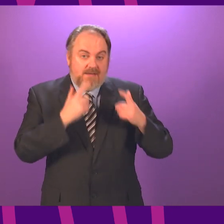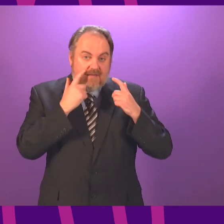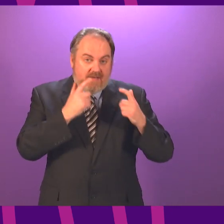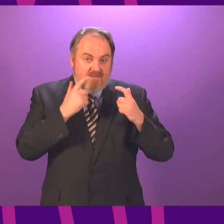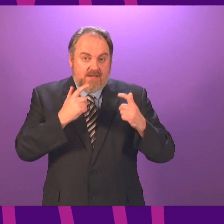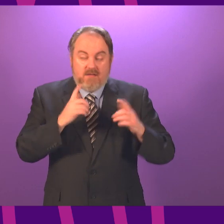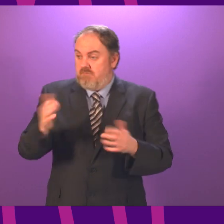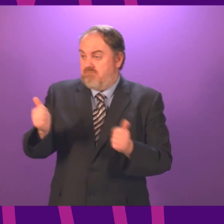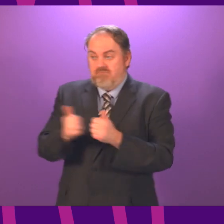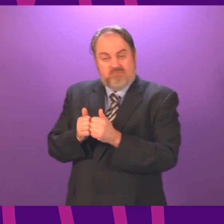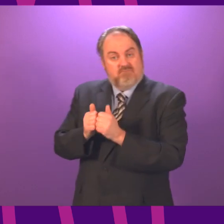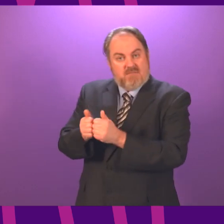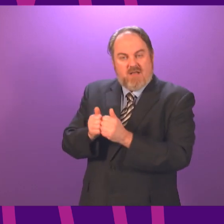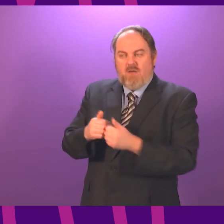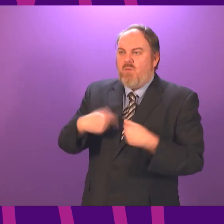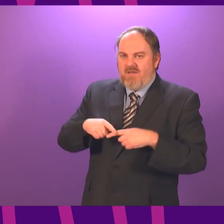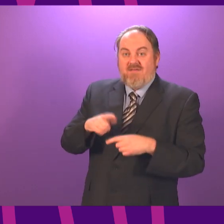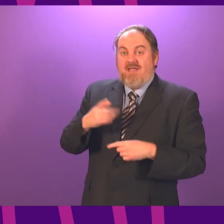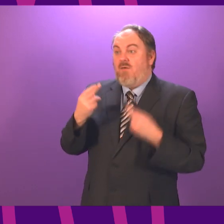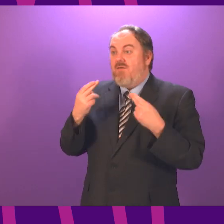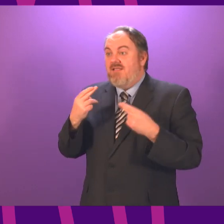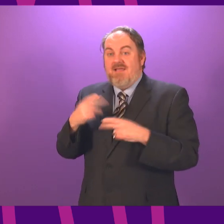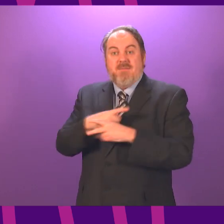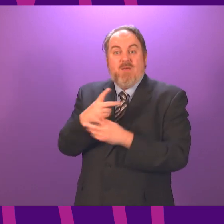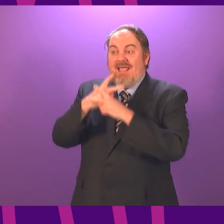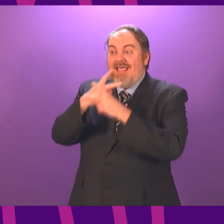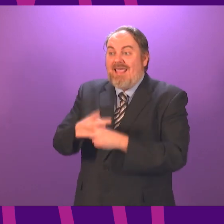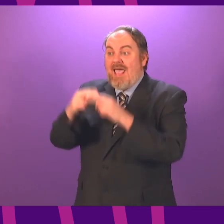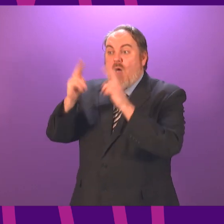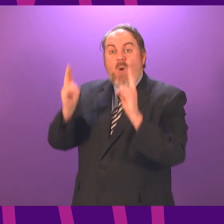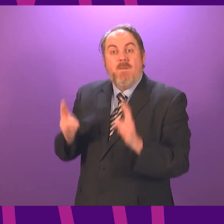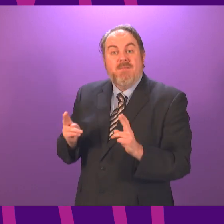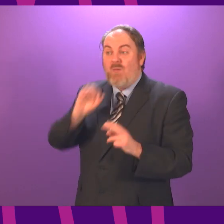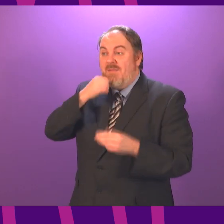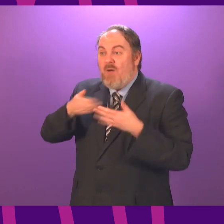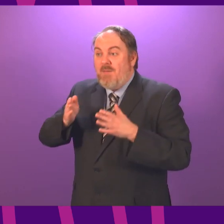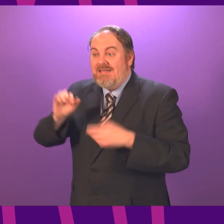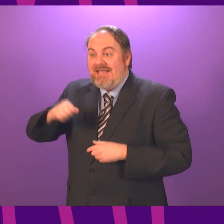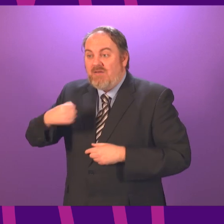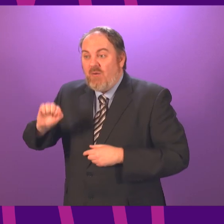There have been many false dawns on care home visiting. My hope is that this is not another